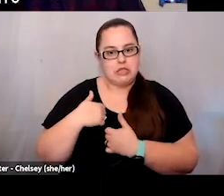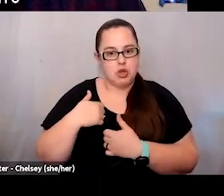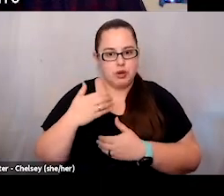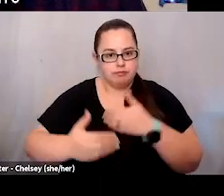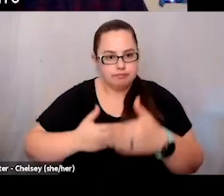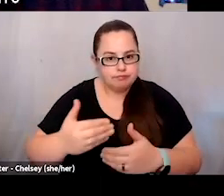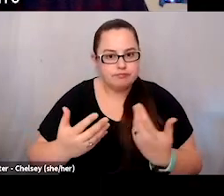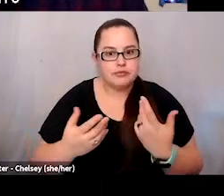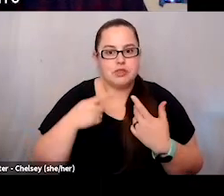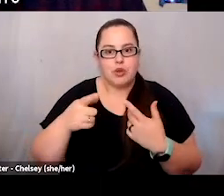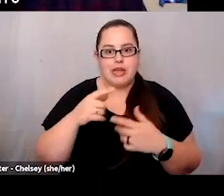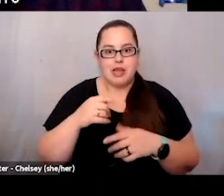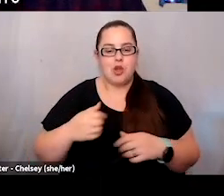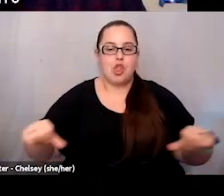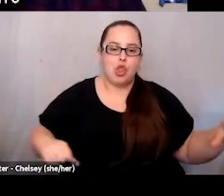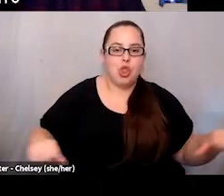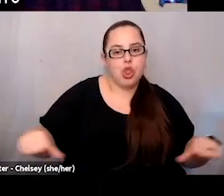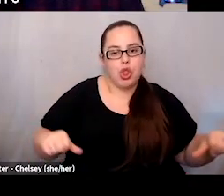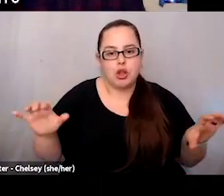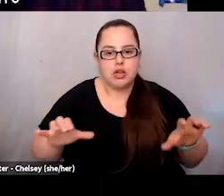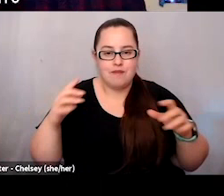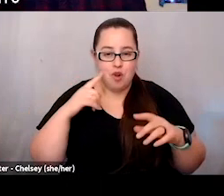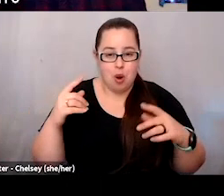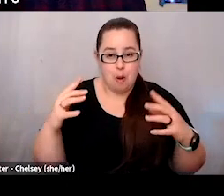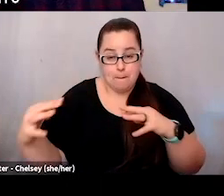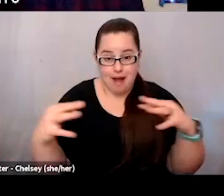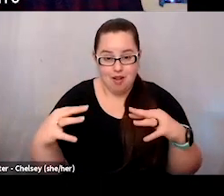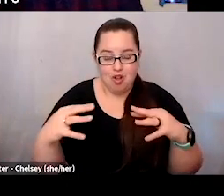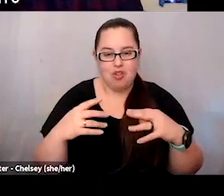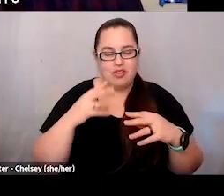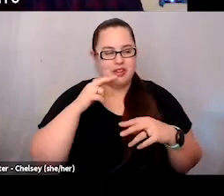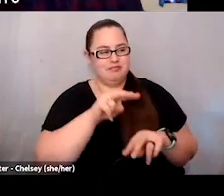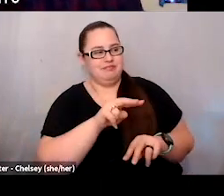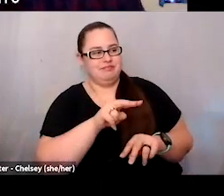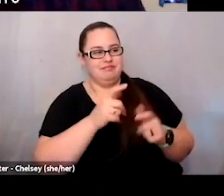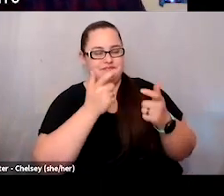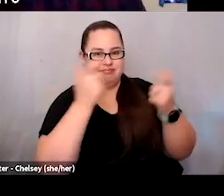about what he did in battle. It was kind of seen as being egotistical, but his wife could